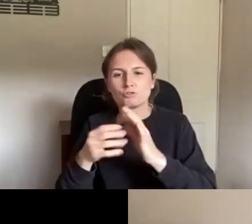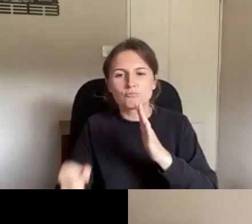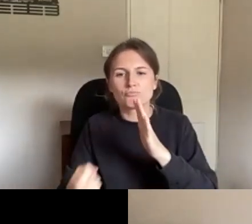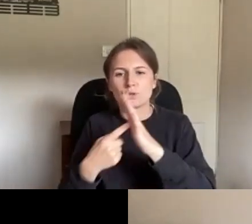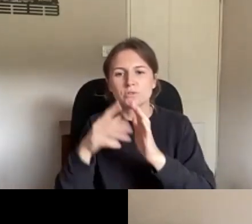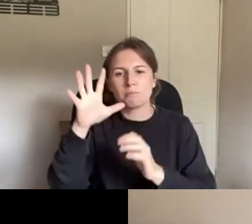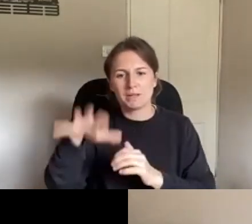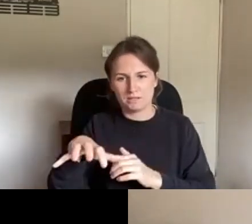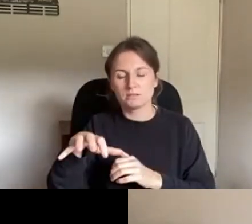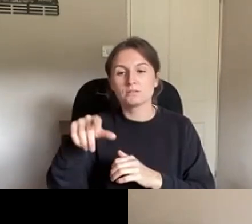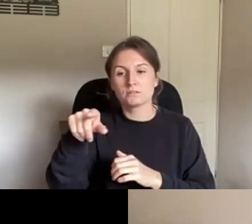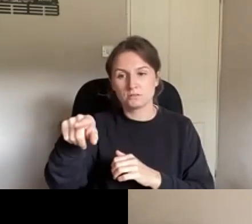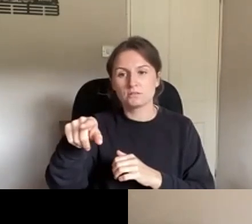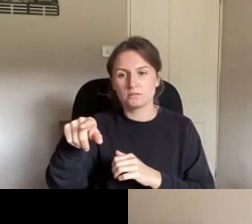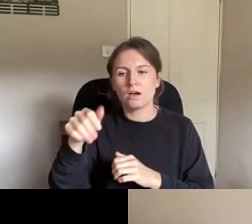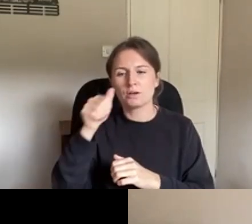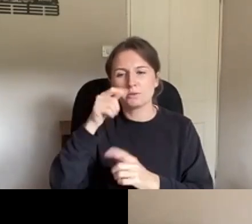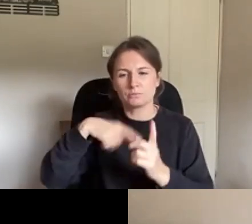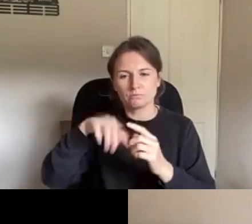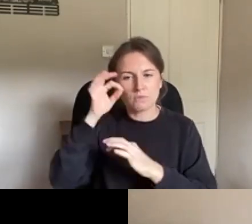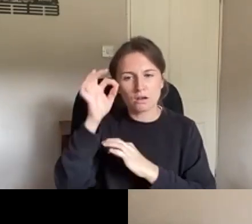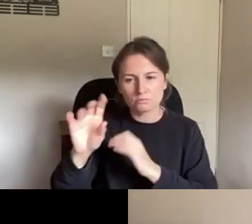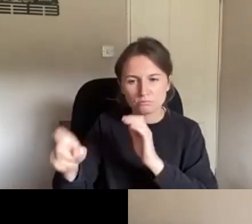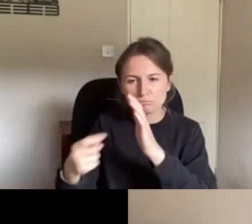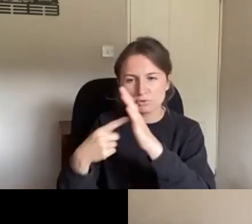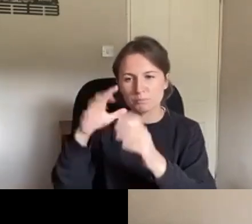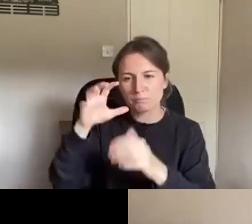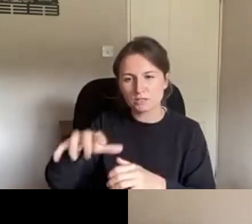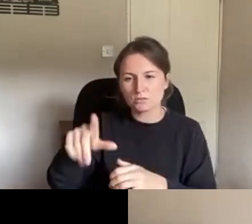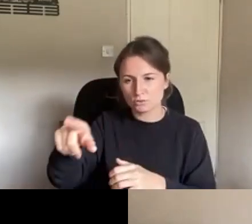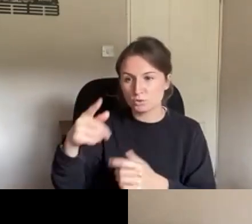that we ask people for priority place to self-identify as to whether they're located